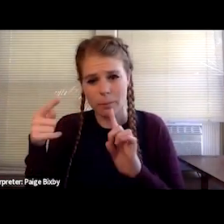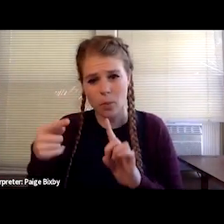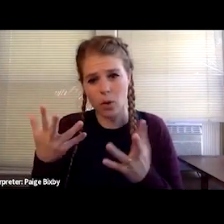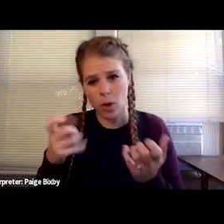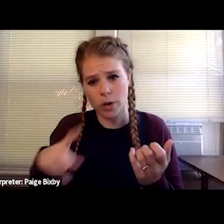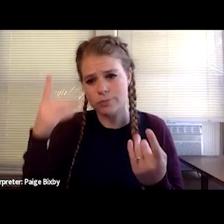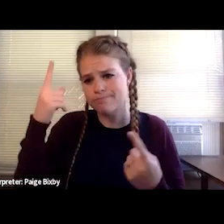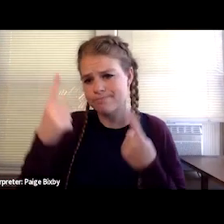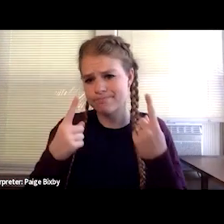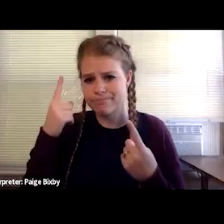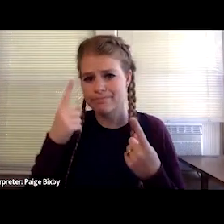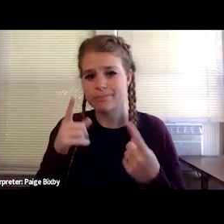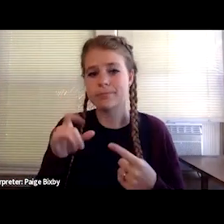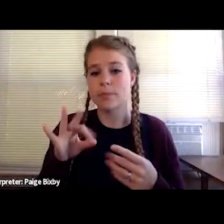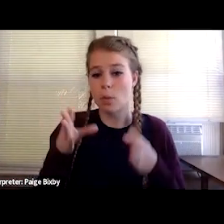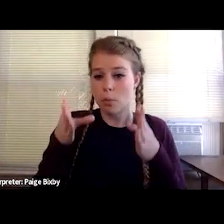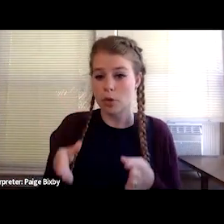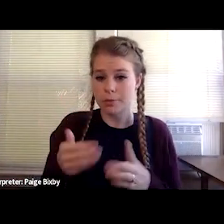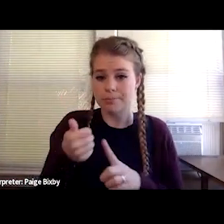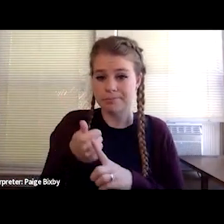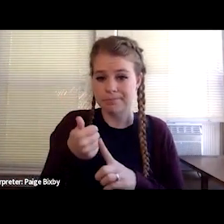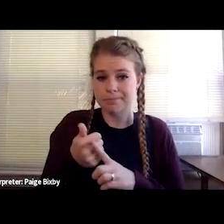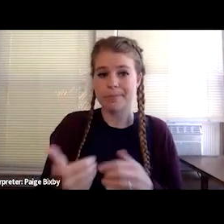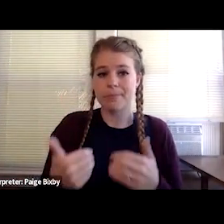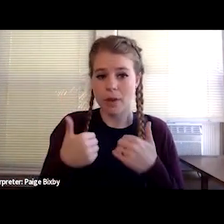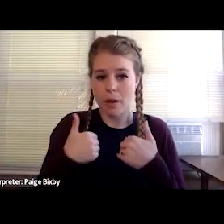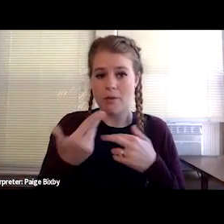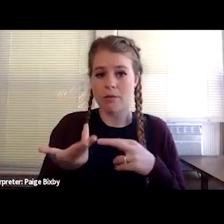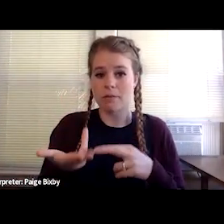So when a person who has an elevated tolerance to fentanyl